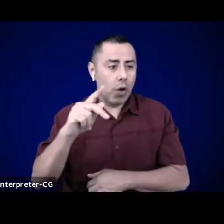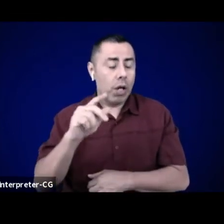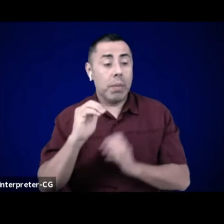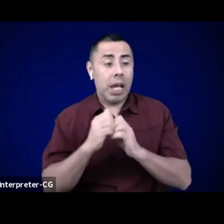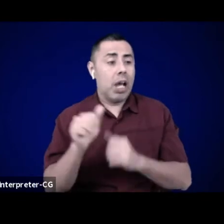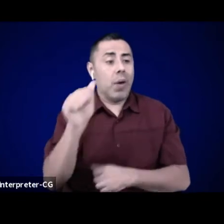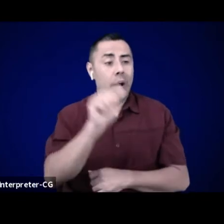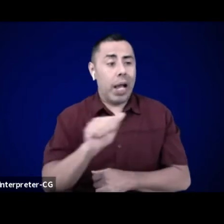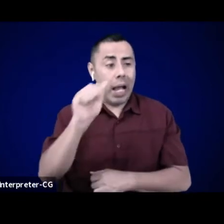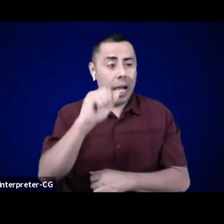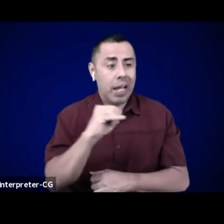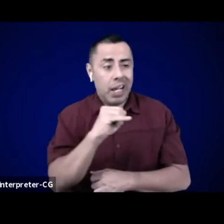Again, @_artcoop.